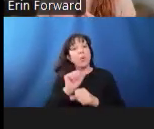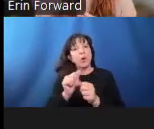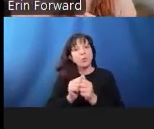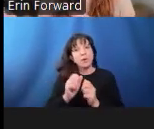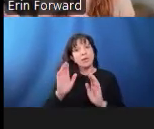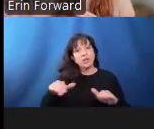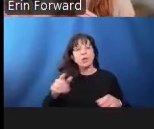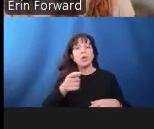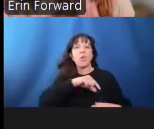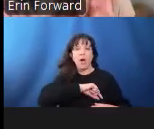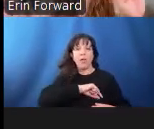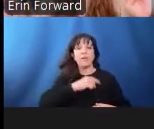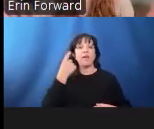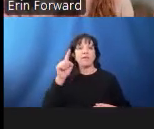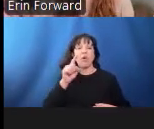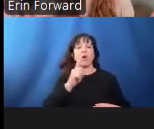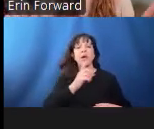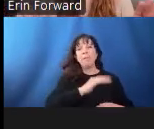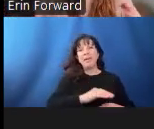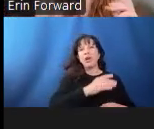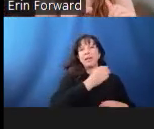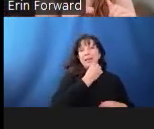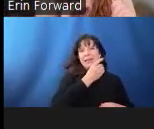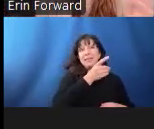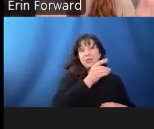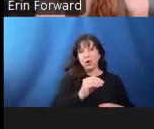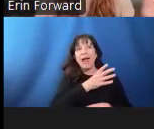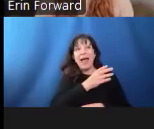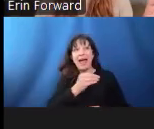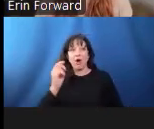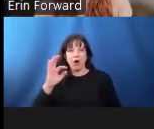for pediatric feeding disorder and arfid. Arfid has to be